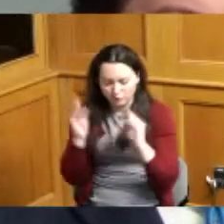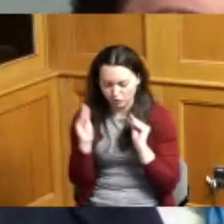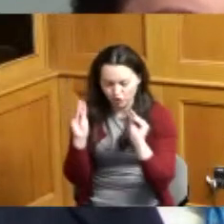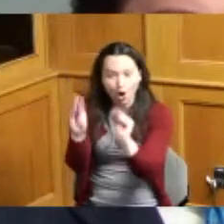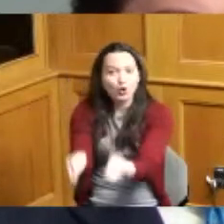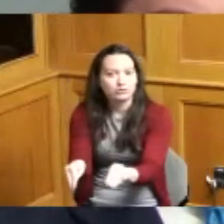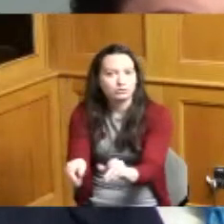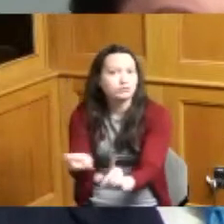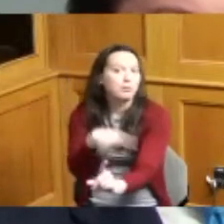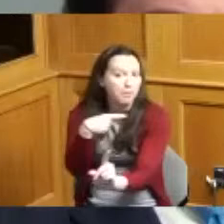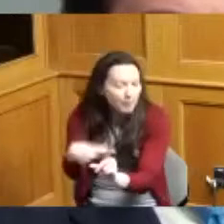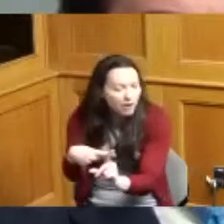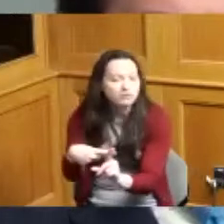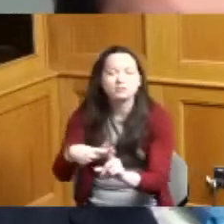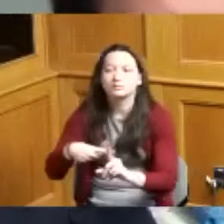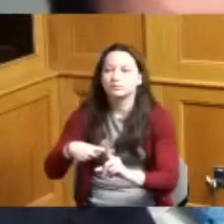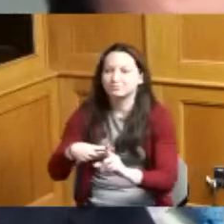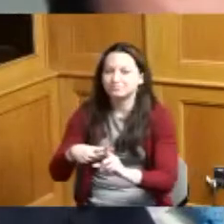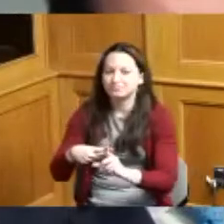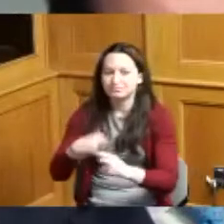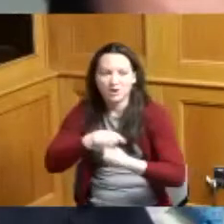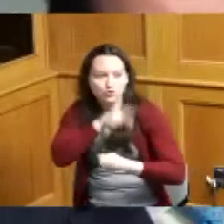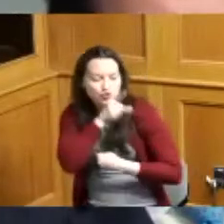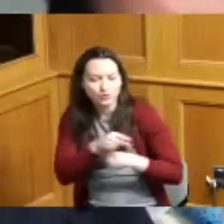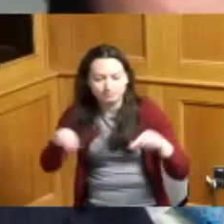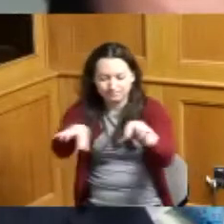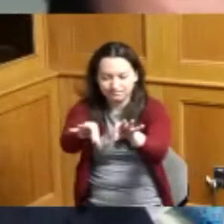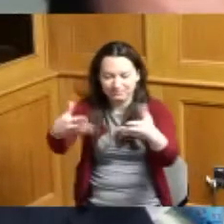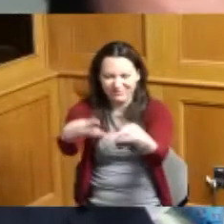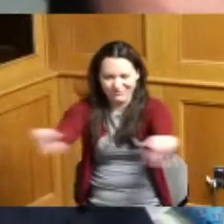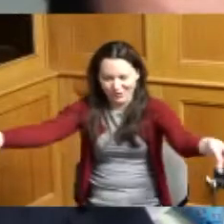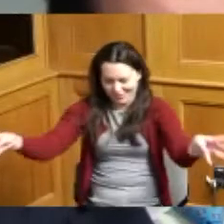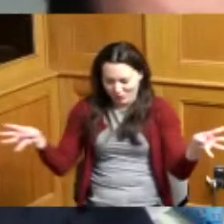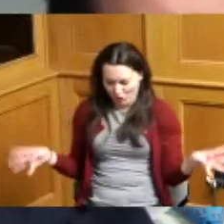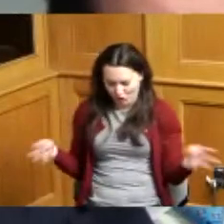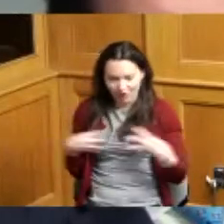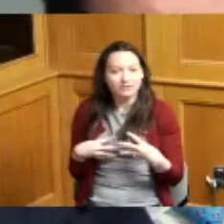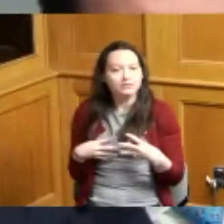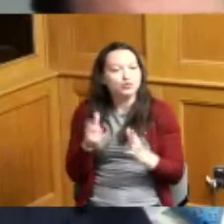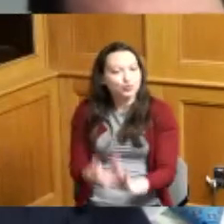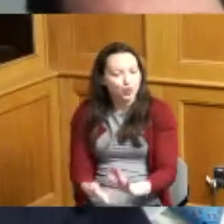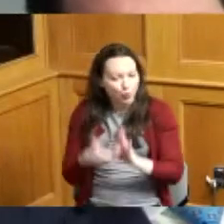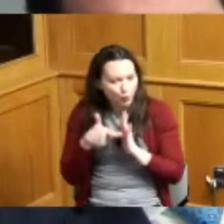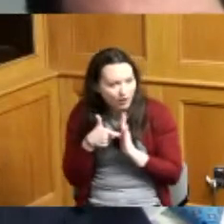additionally in order to secure the perimeter of the field uh there would need to be some work